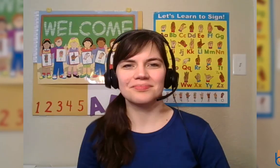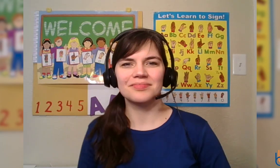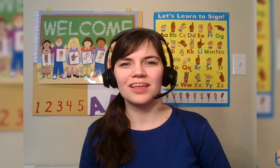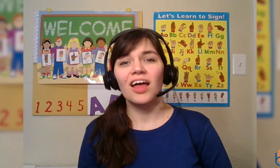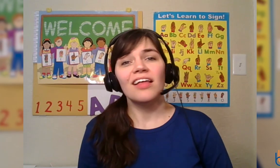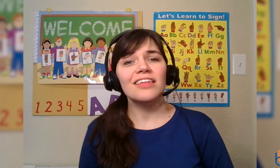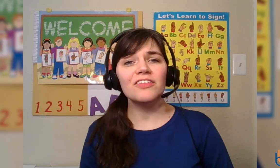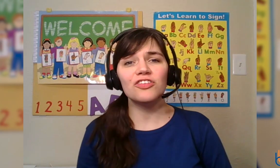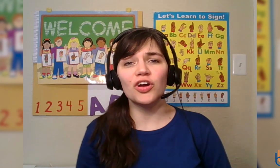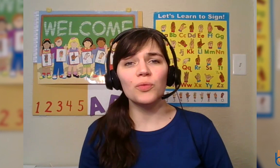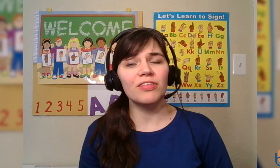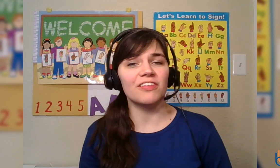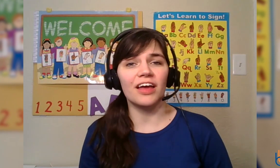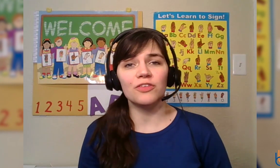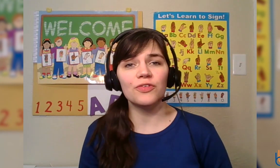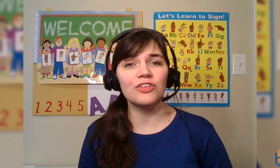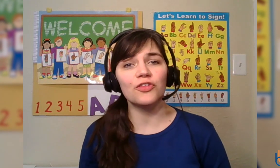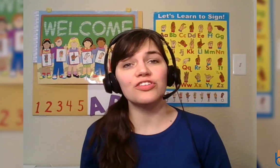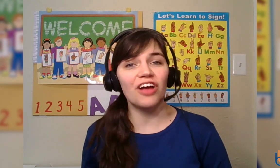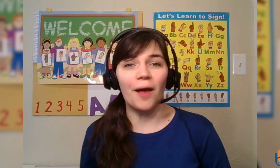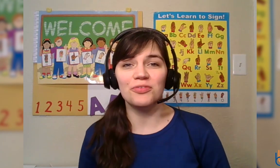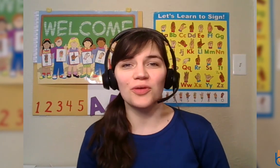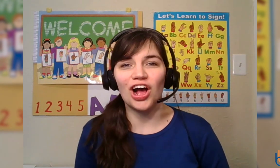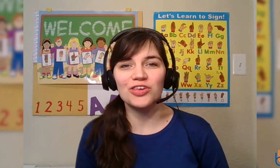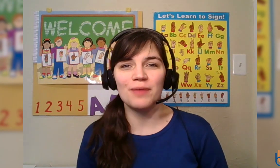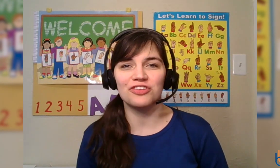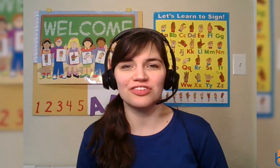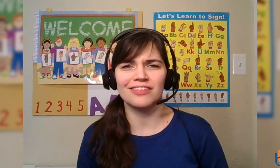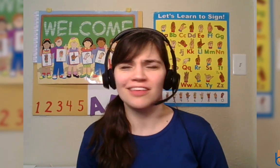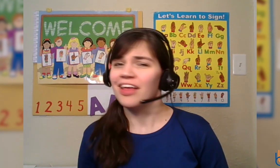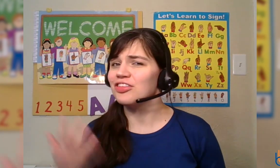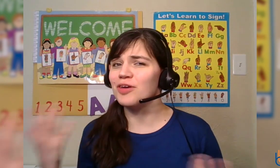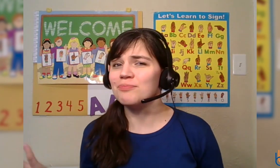Let's start with signs for different jobs or occupations. There are many